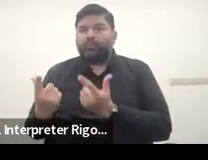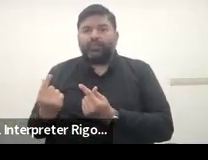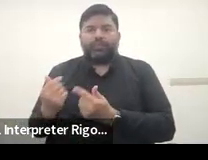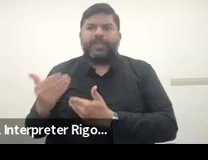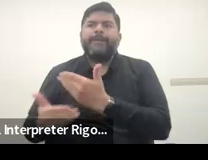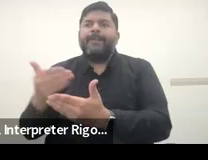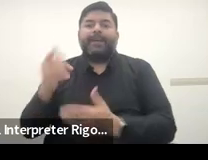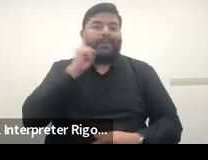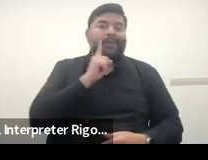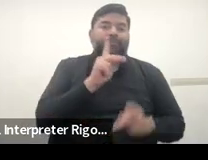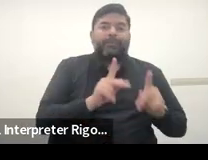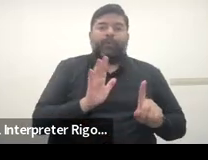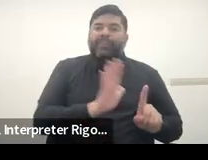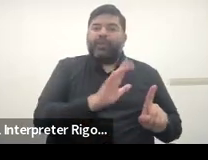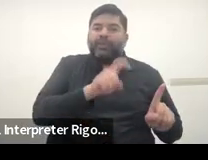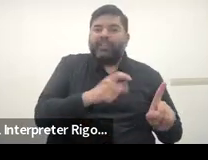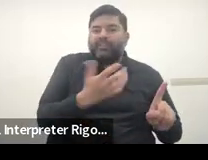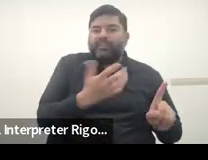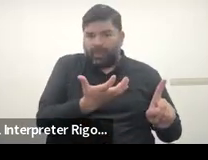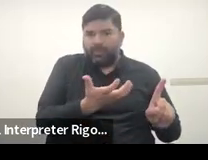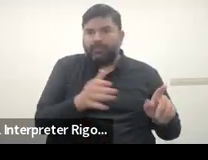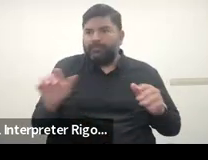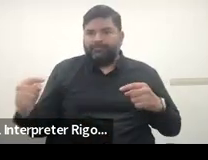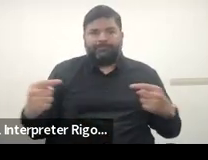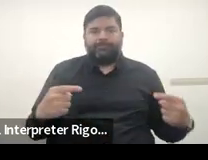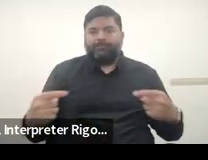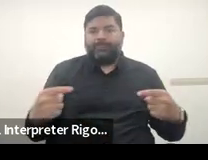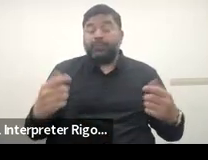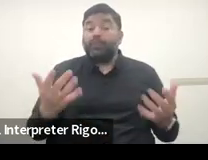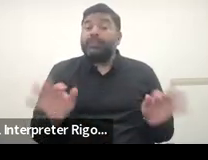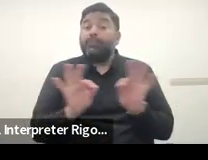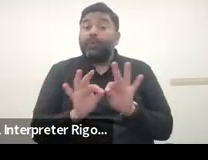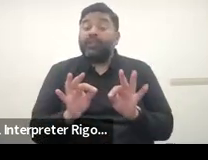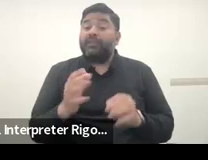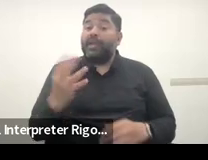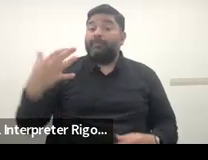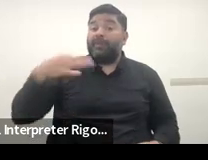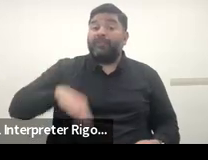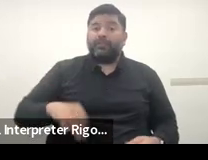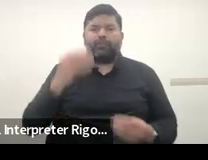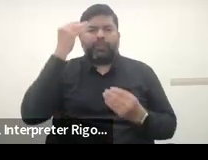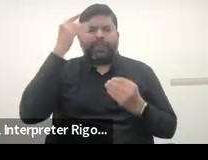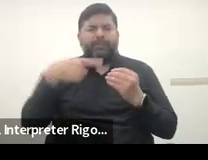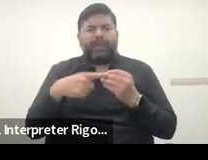and what they want, and it's it's useful to or fruitful to think about that tension